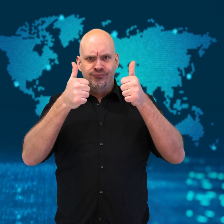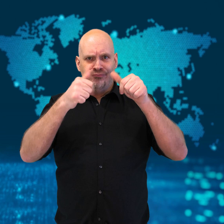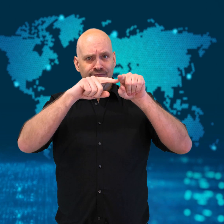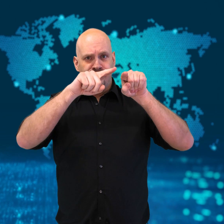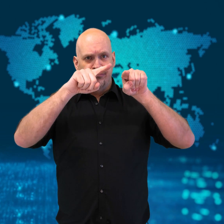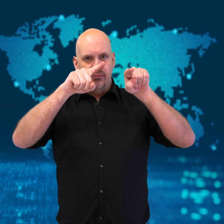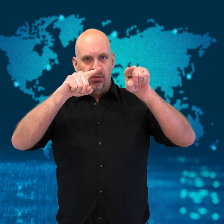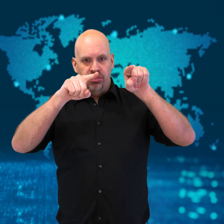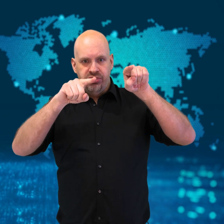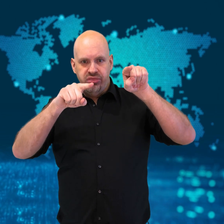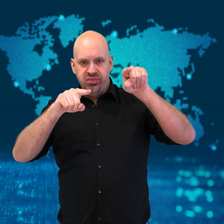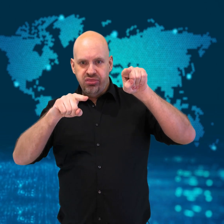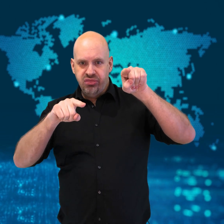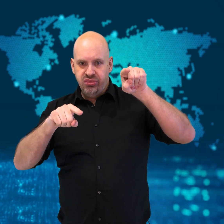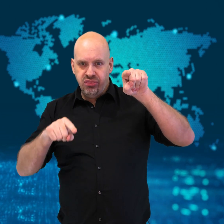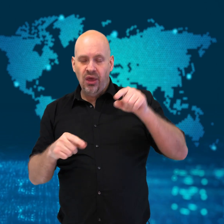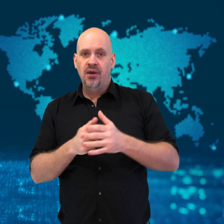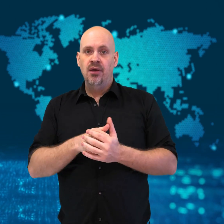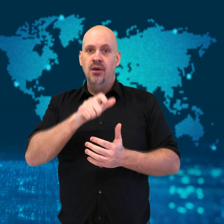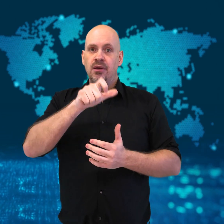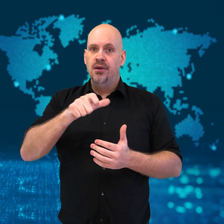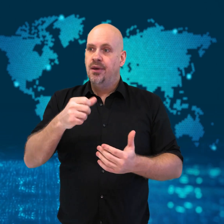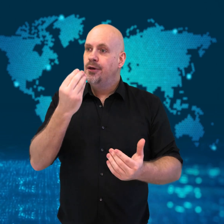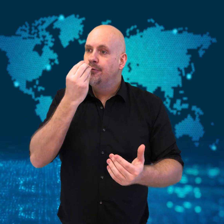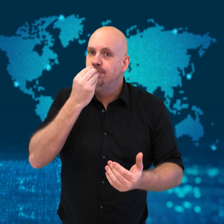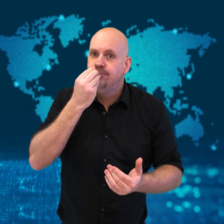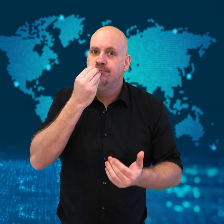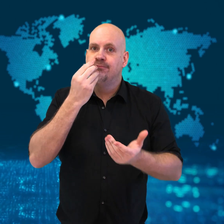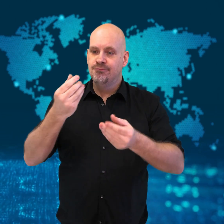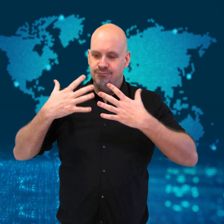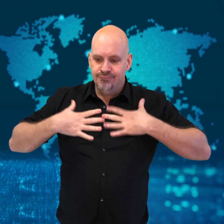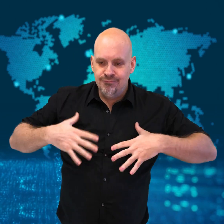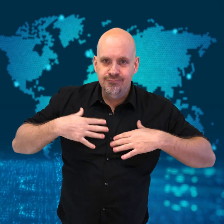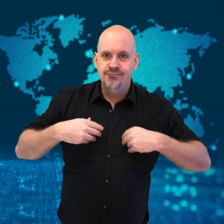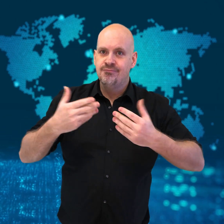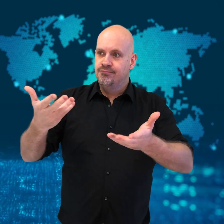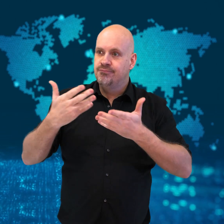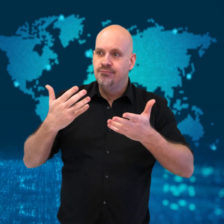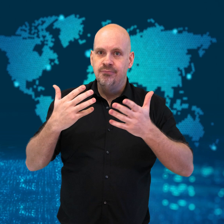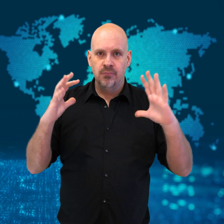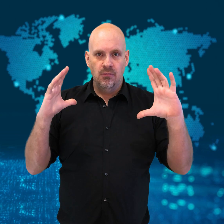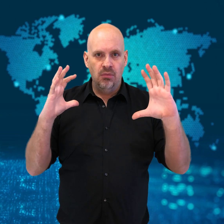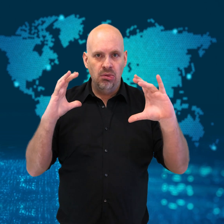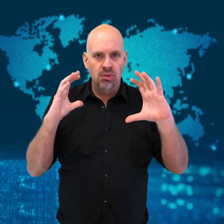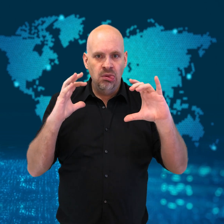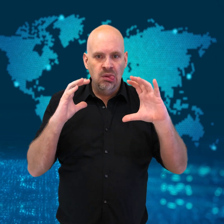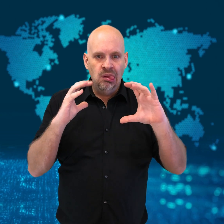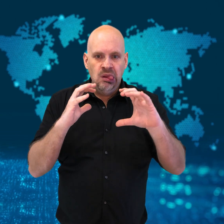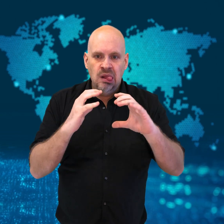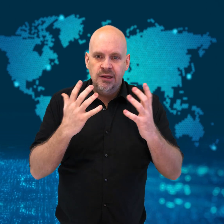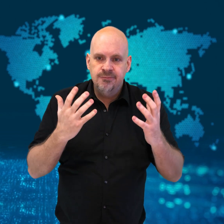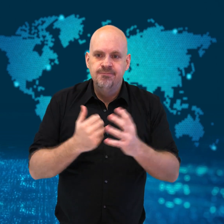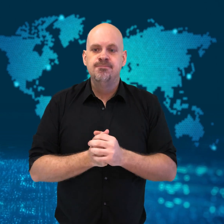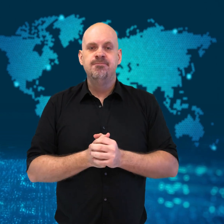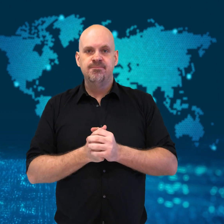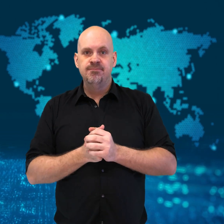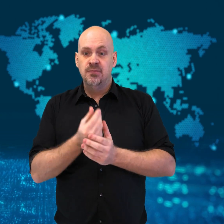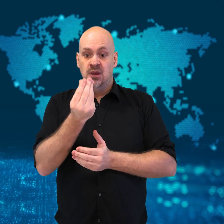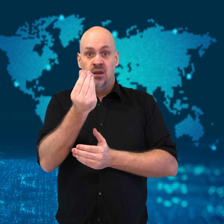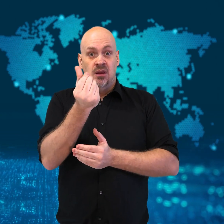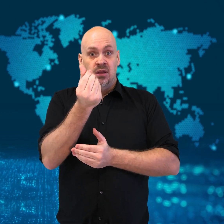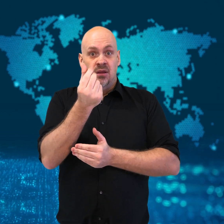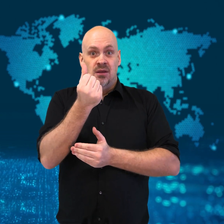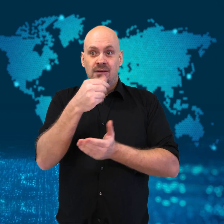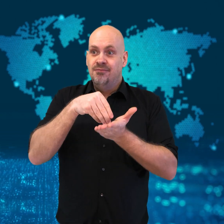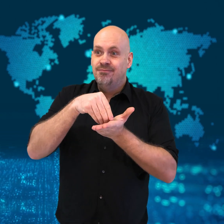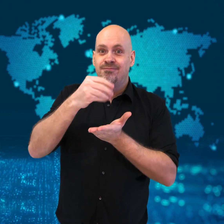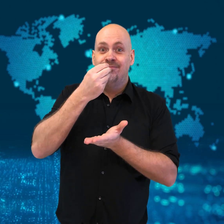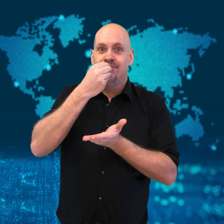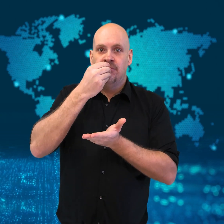and store prices rose sharply as Cuba’s currency dropped in value.